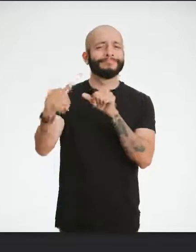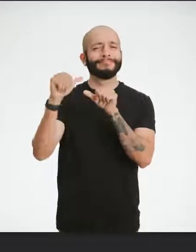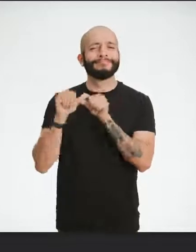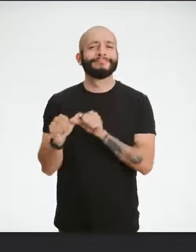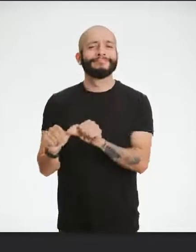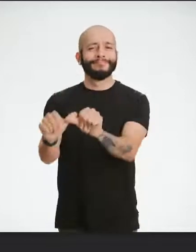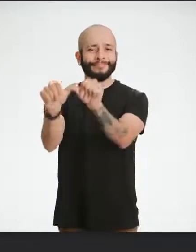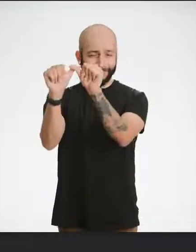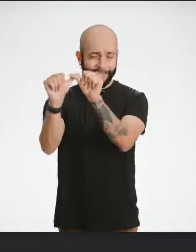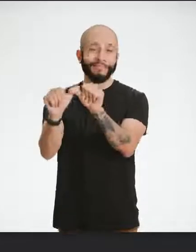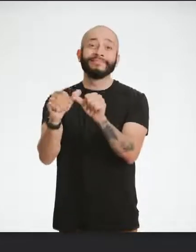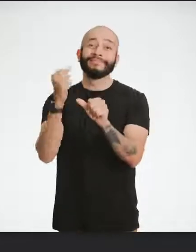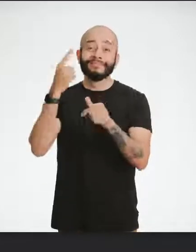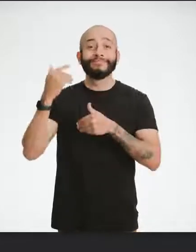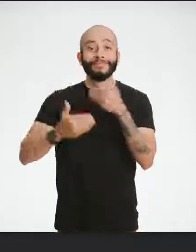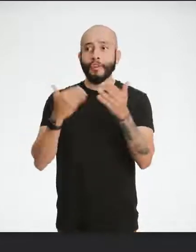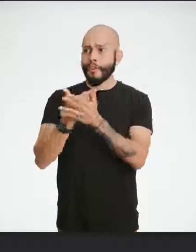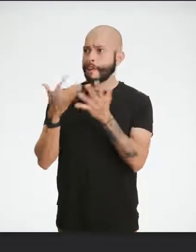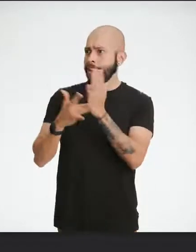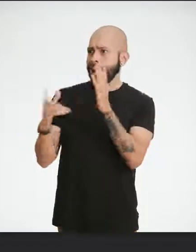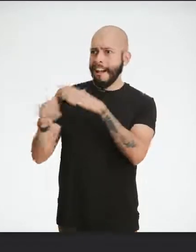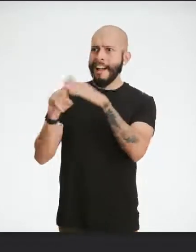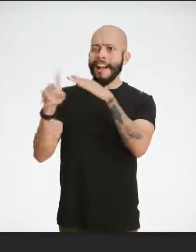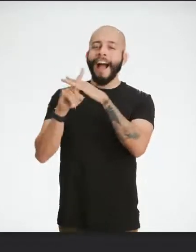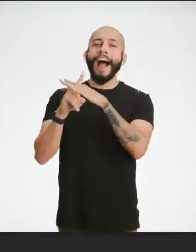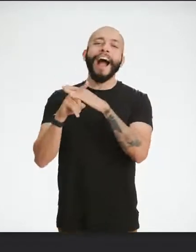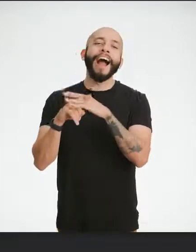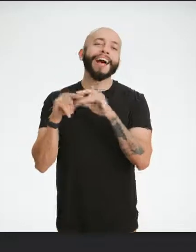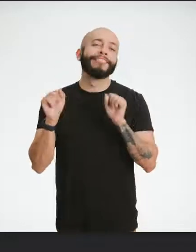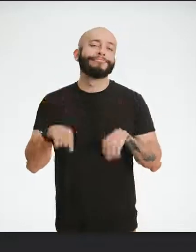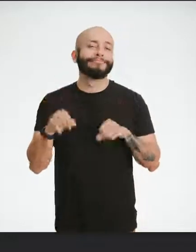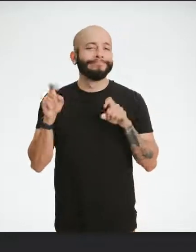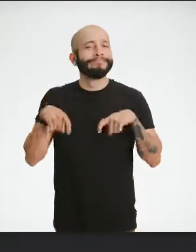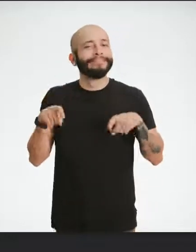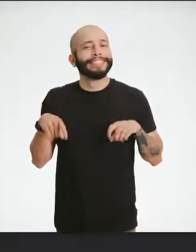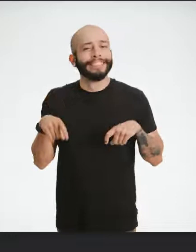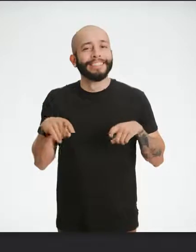time to come, but over time new abstractions become necessary.